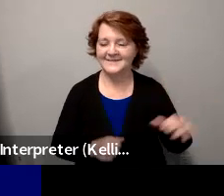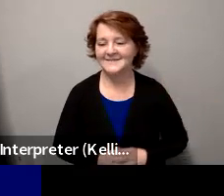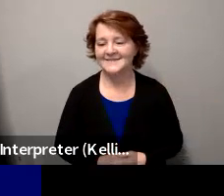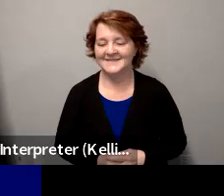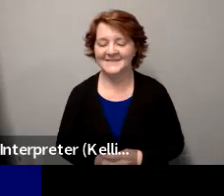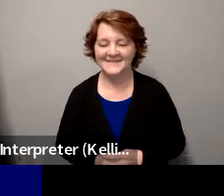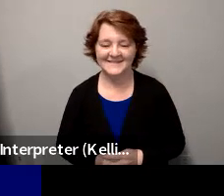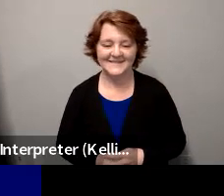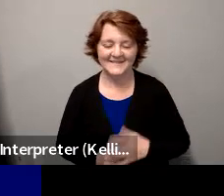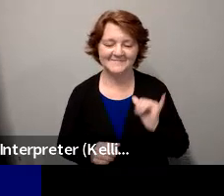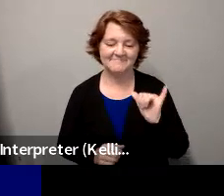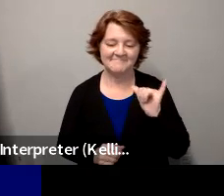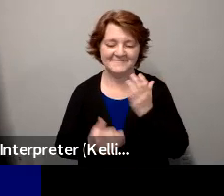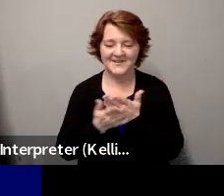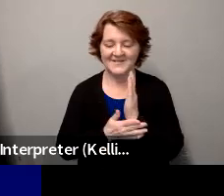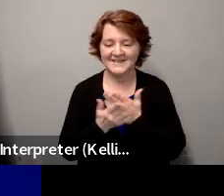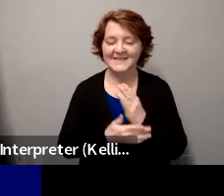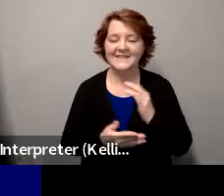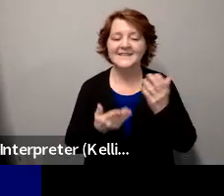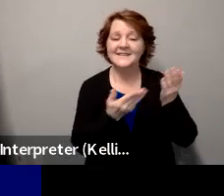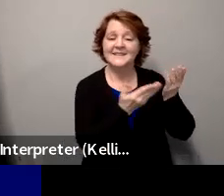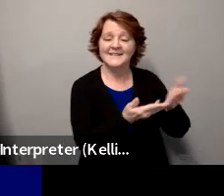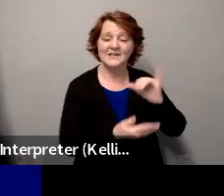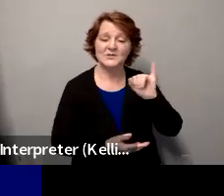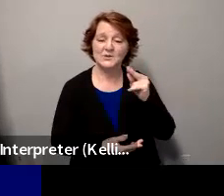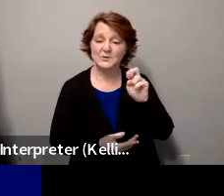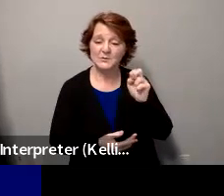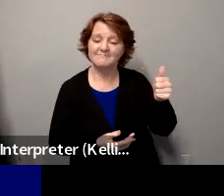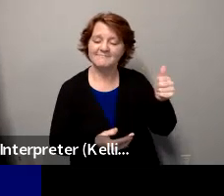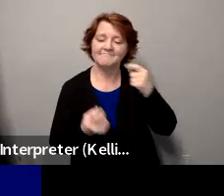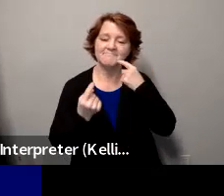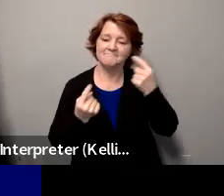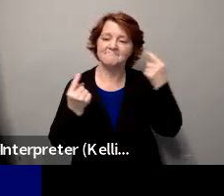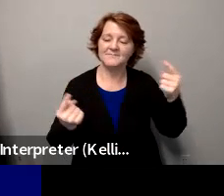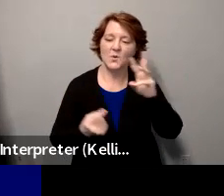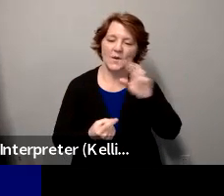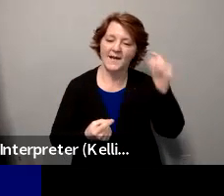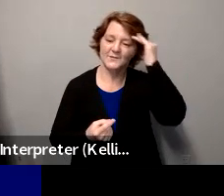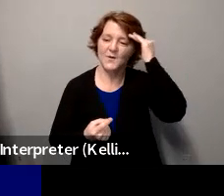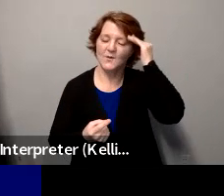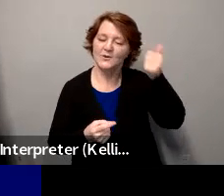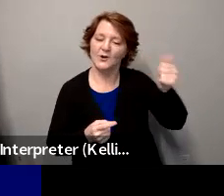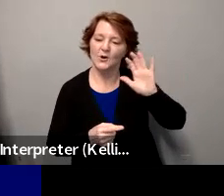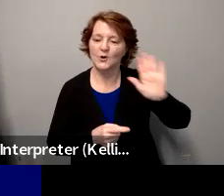name.